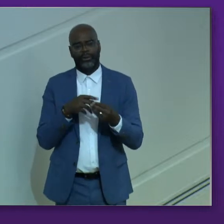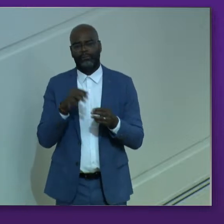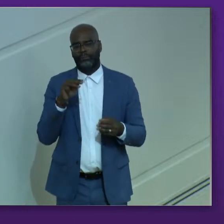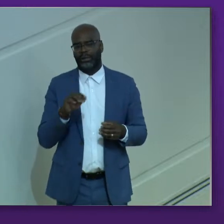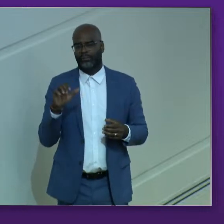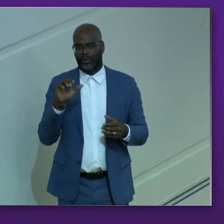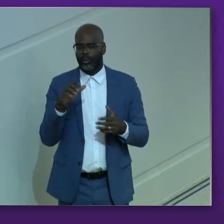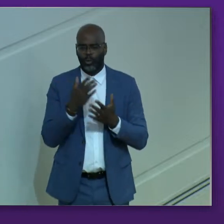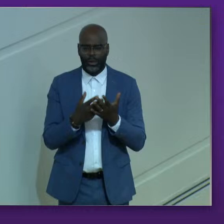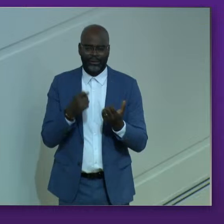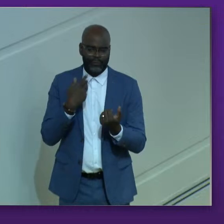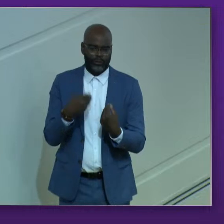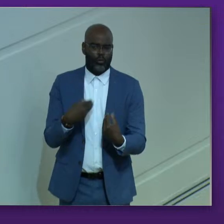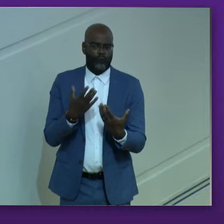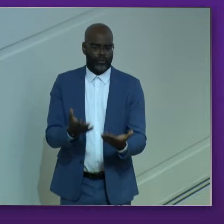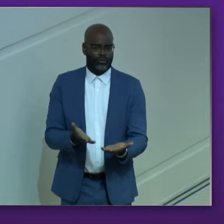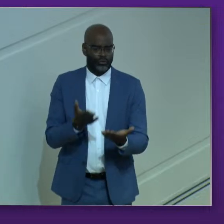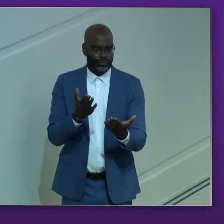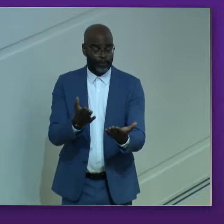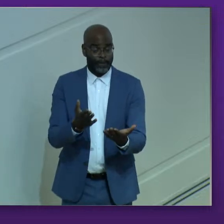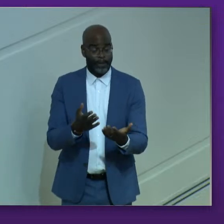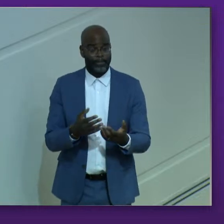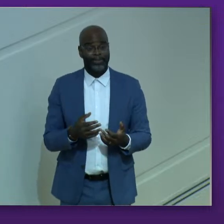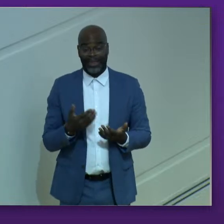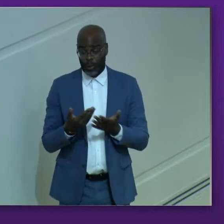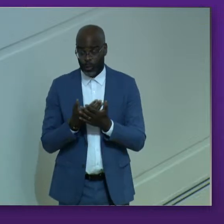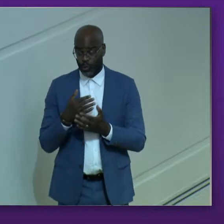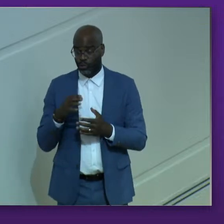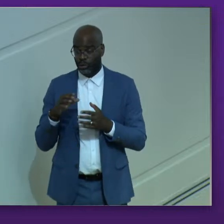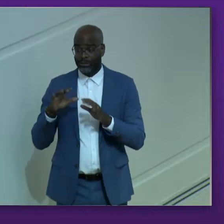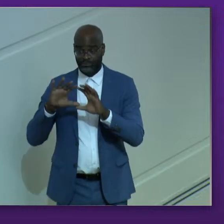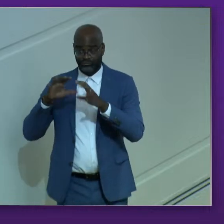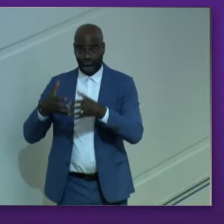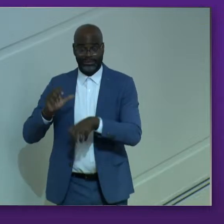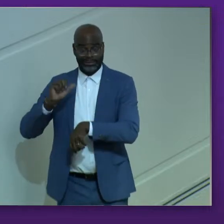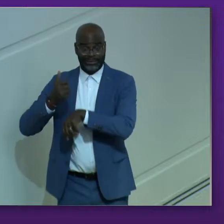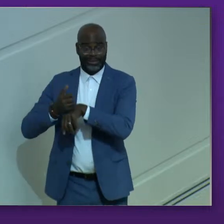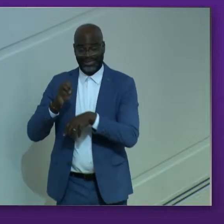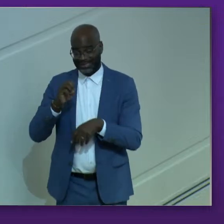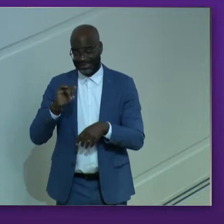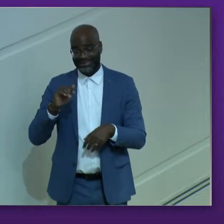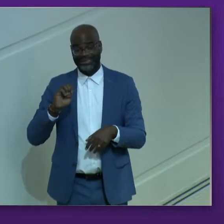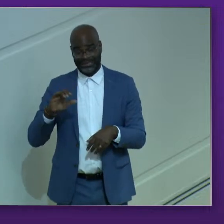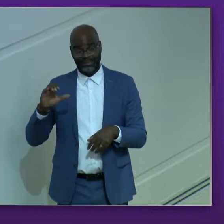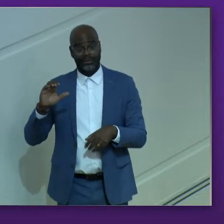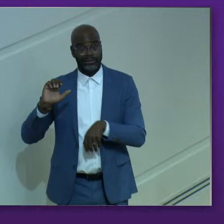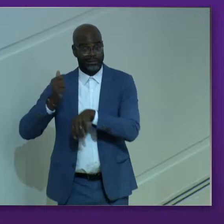A KEY PART OF ECEC OPERATIONS IS THE RAPTORS CENTRAL INTAKE HUB THAT WELCOMES STUDENTS AND